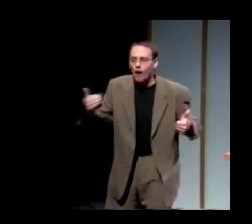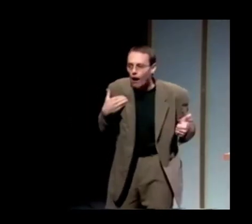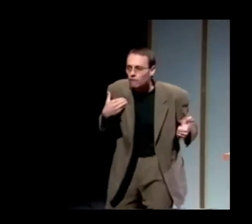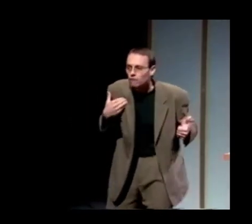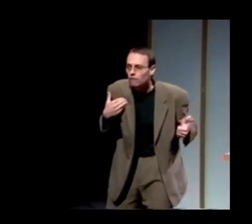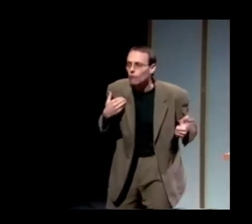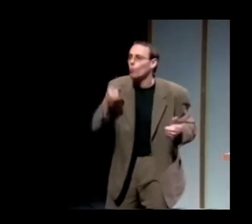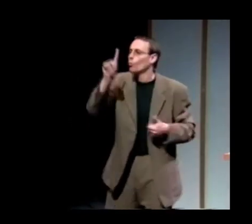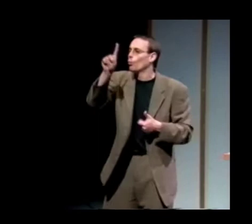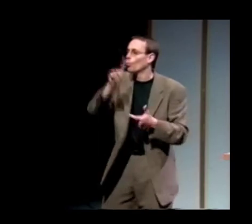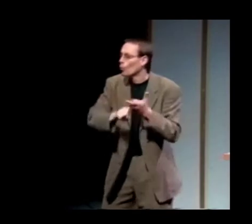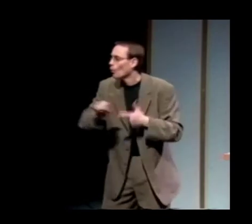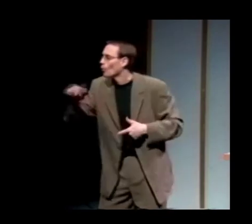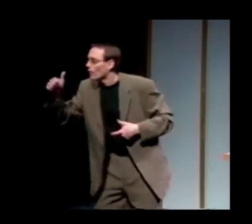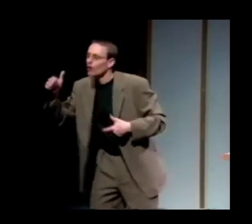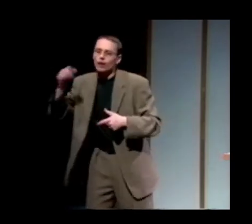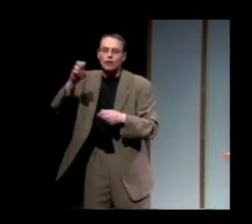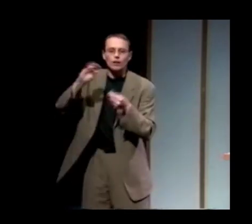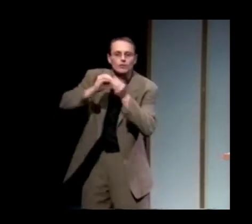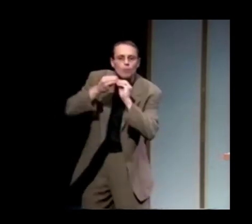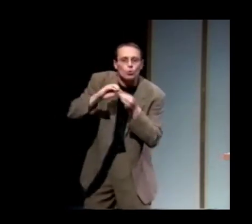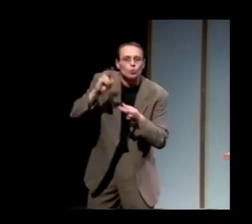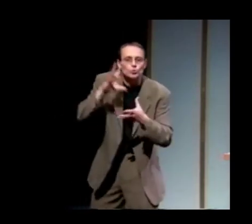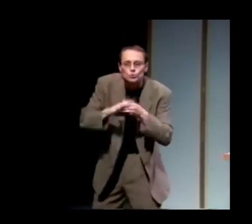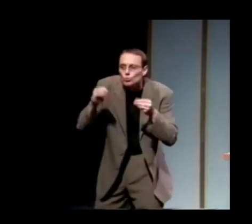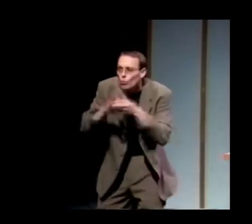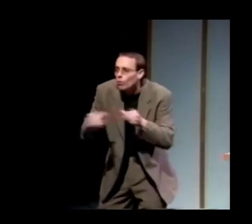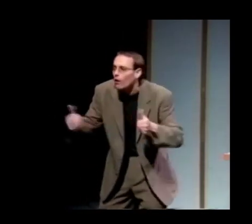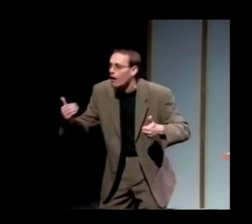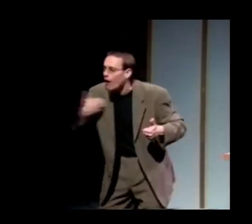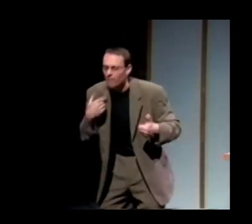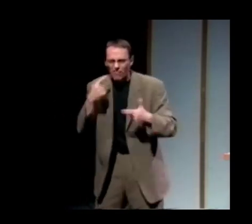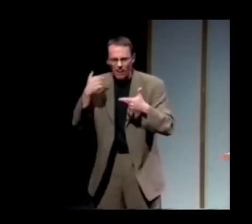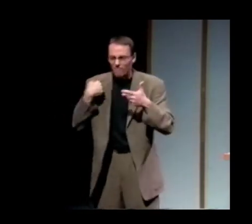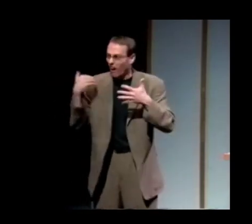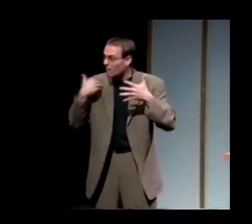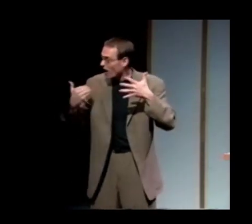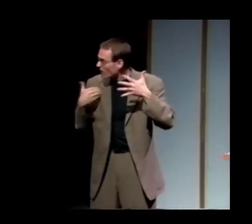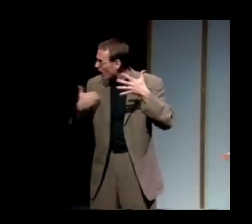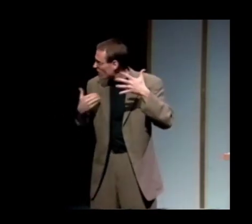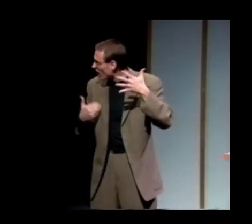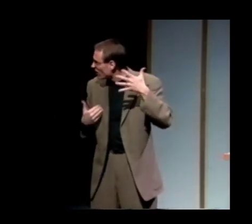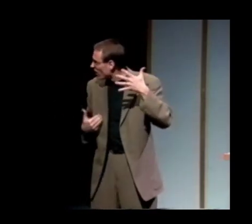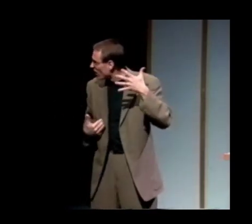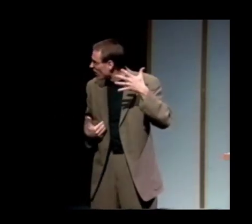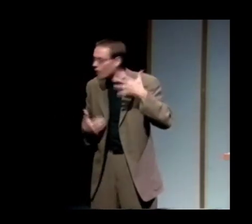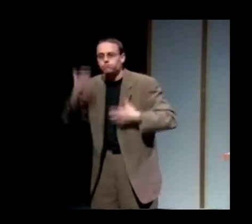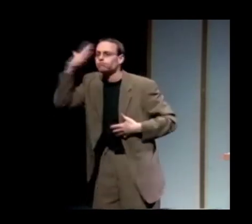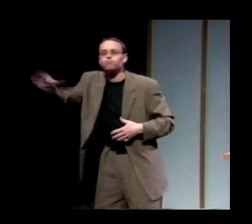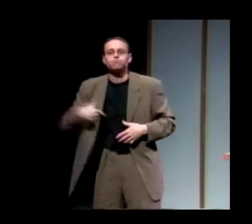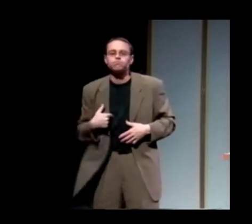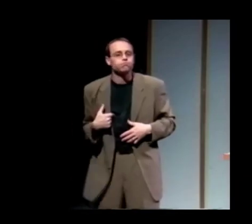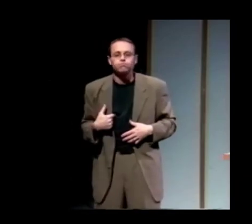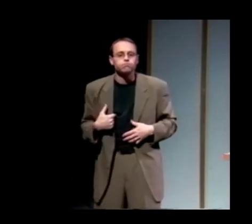THEY WERE DOING A-B-C STORIES, NUMBER STORIES, SO ASL HAS ALL THIS LITERARY STUFF,